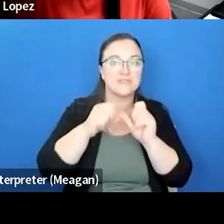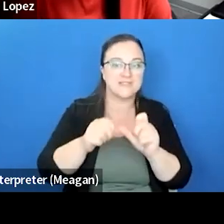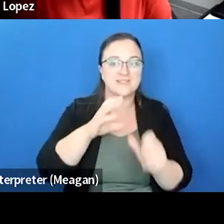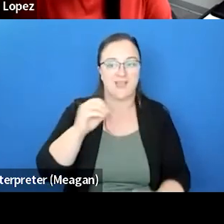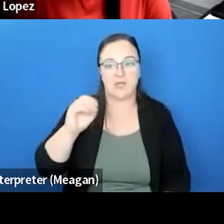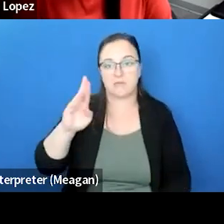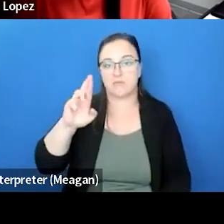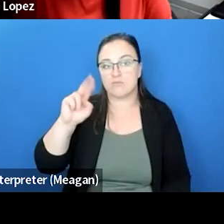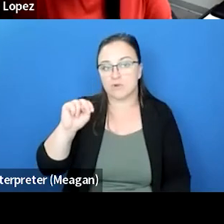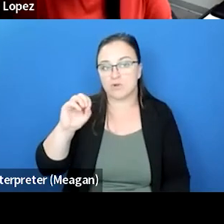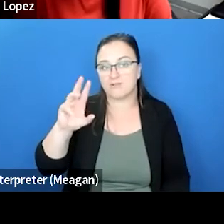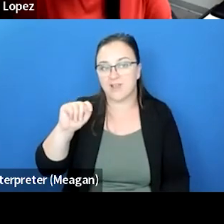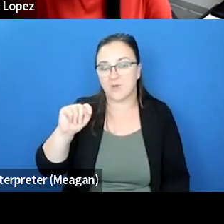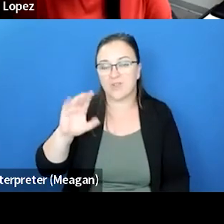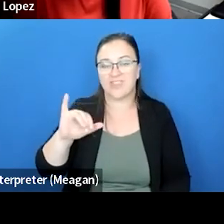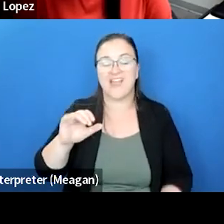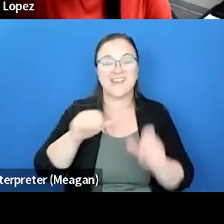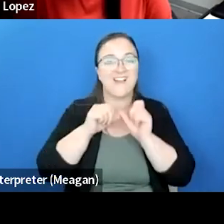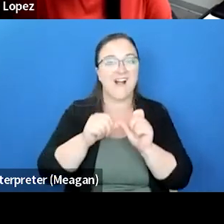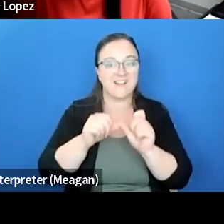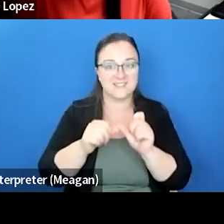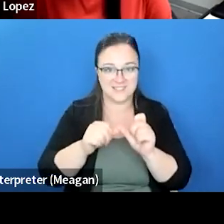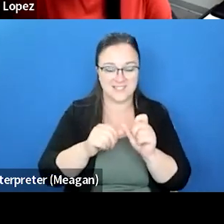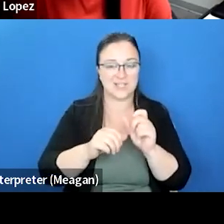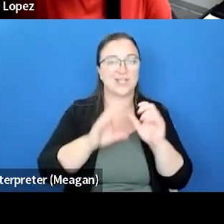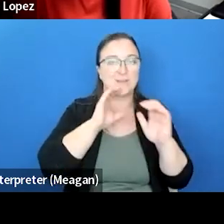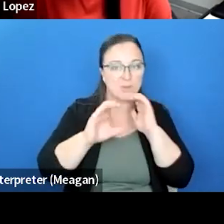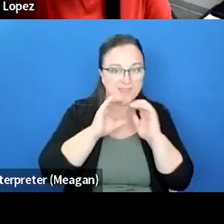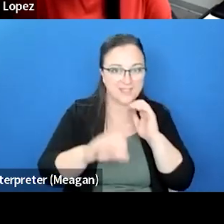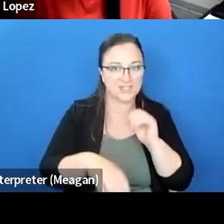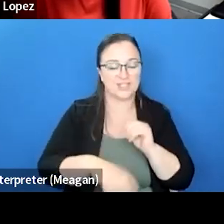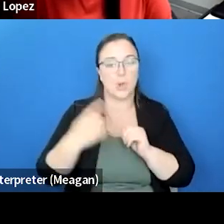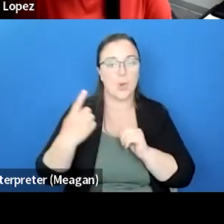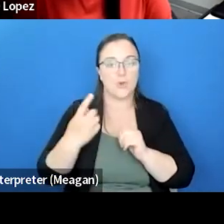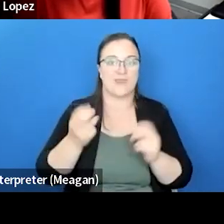the flip of the constant communications and constantly being on for work can be really draining.